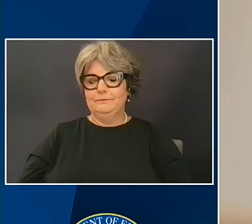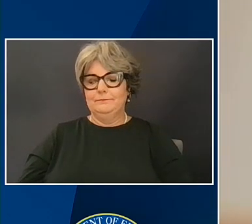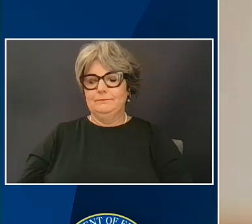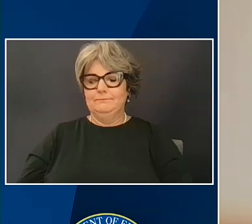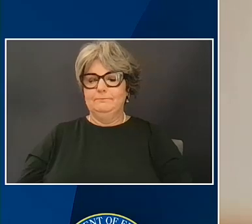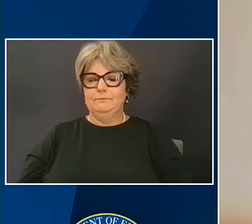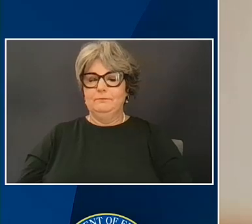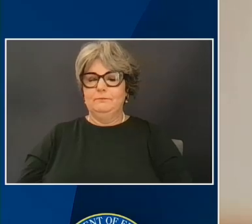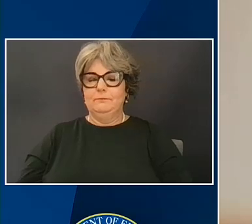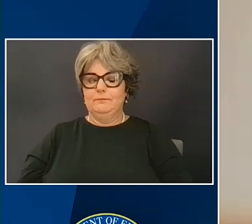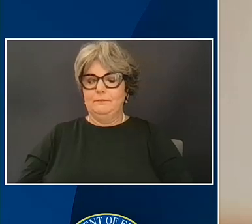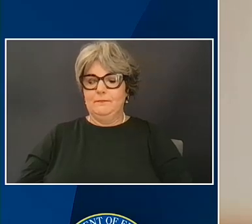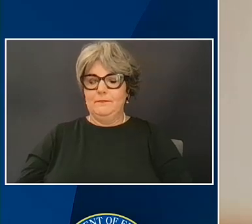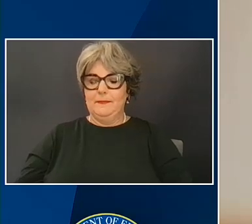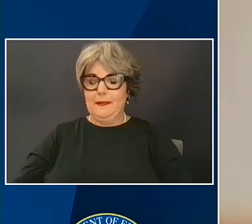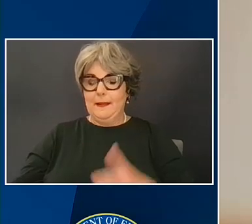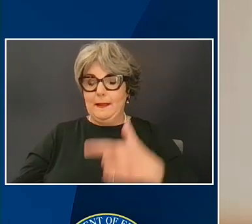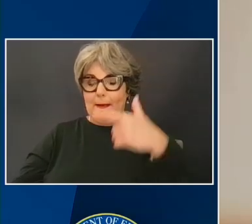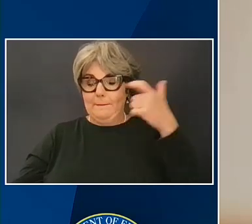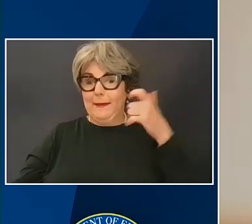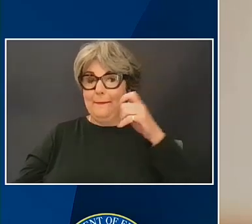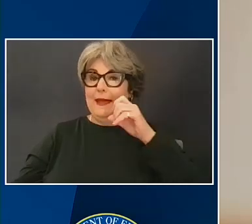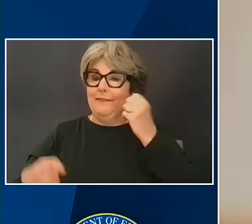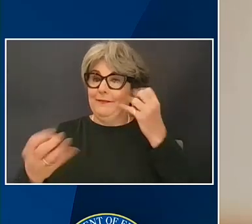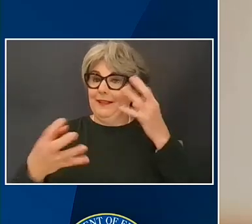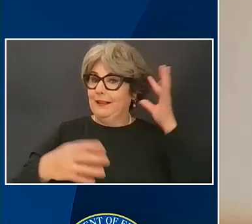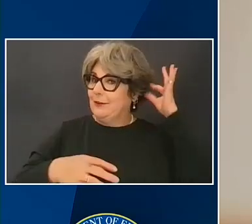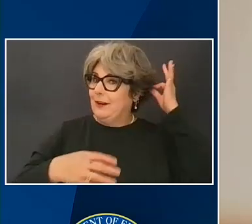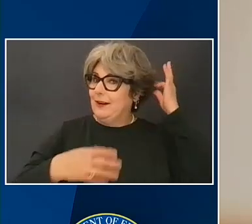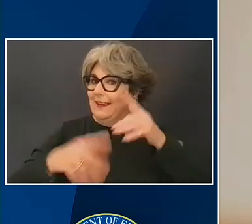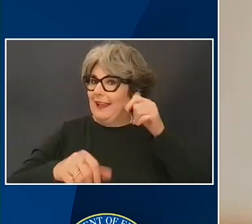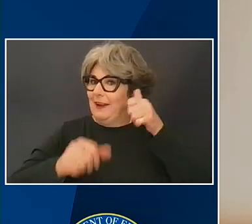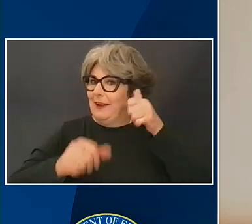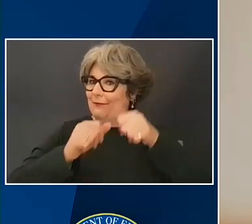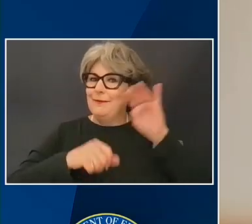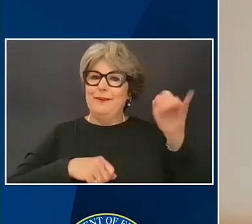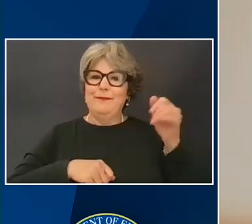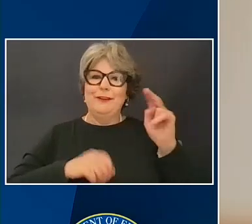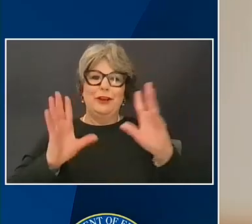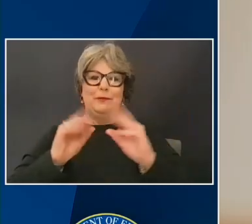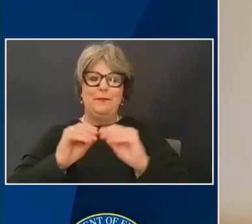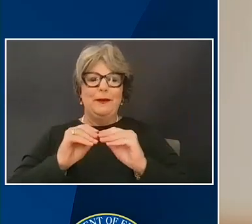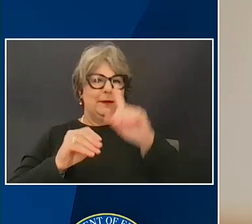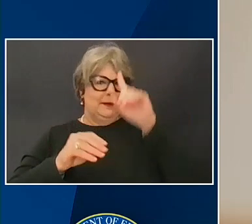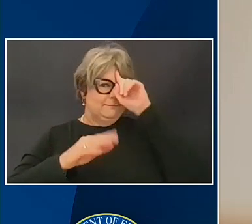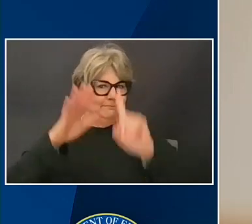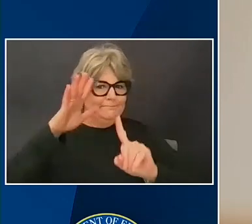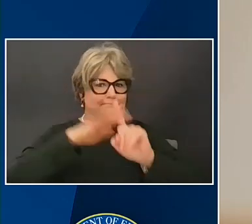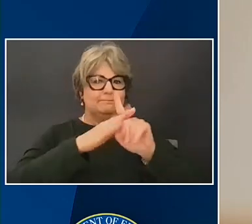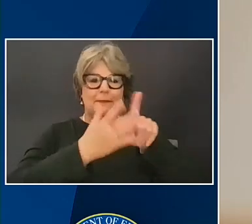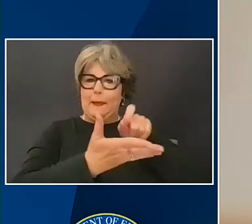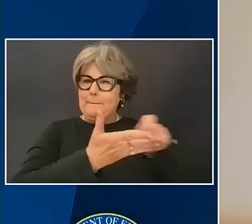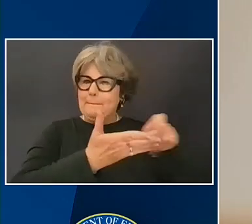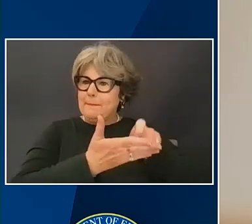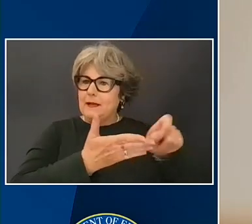gray hair and I don't remember from our January meeting. But it did occur to me in my notes that we referenced students, for